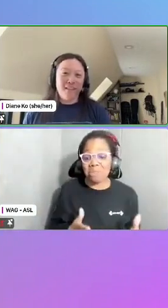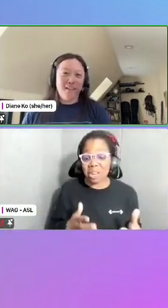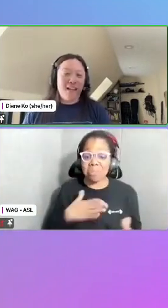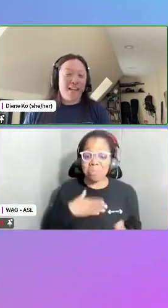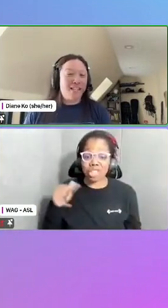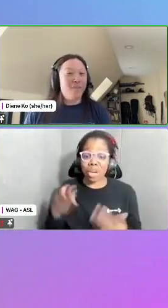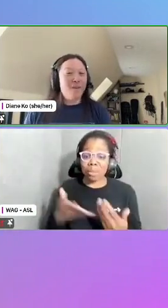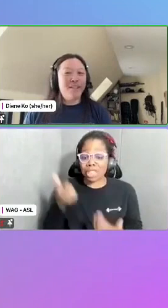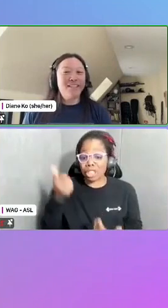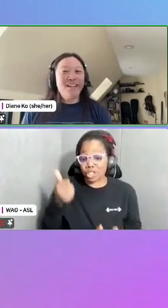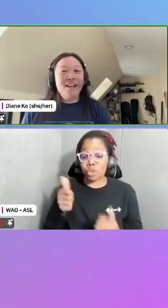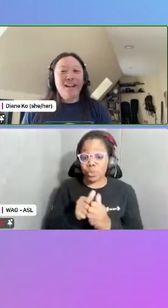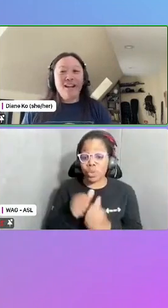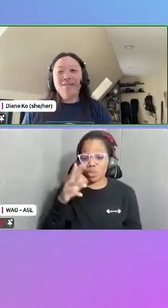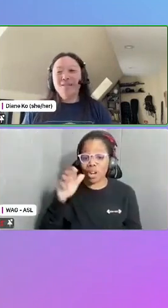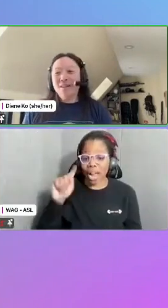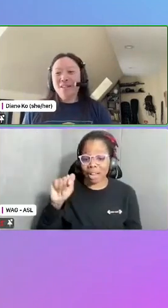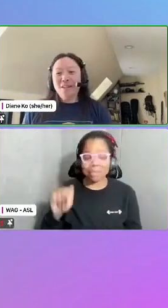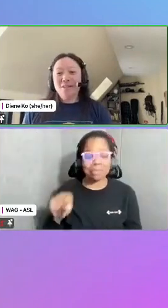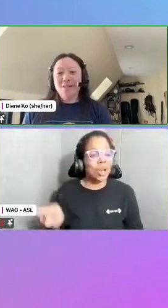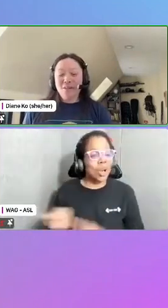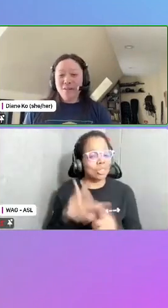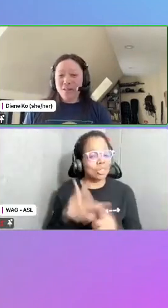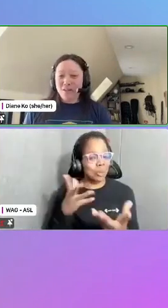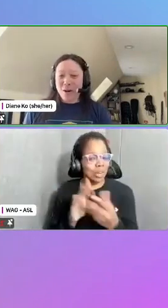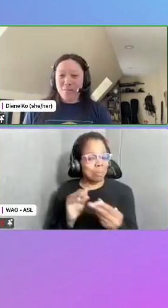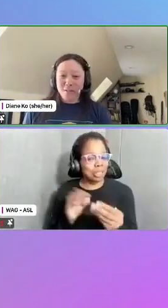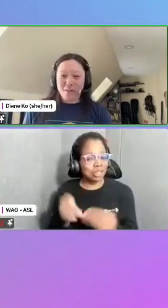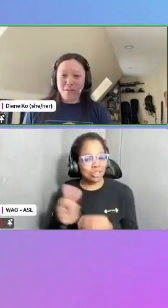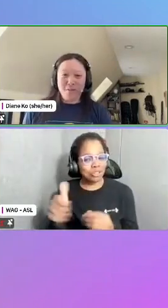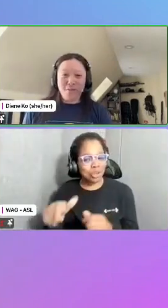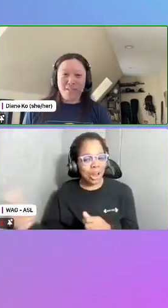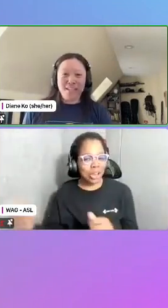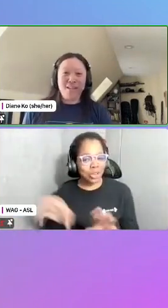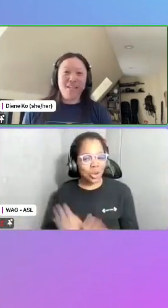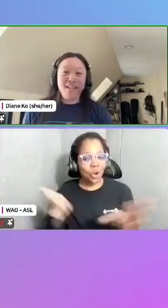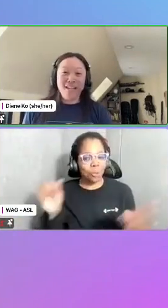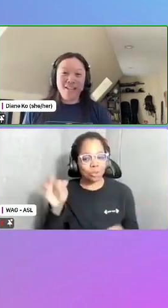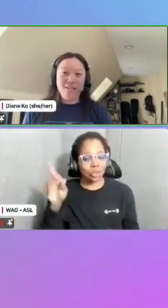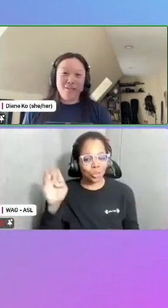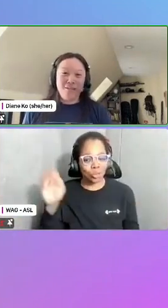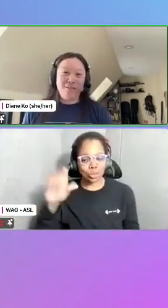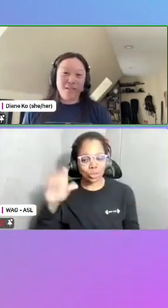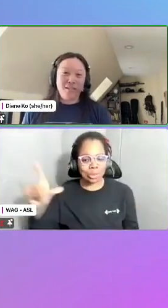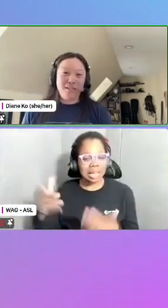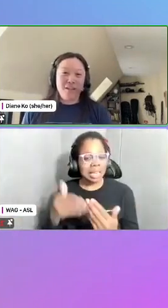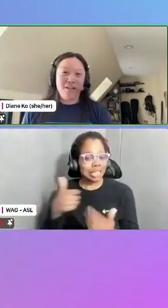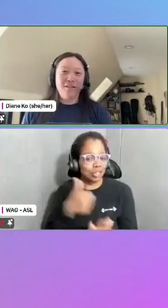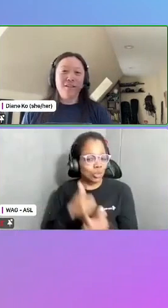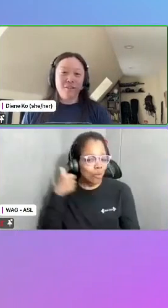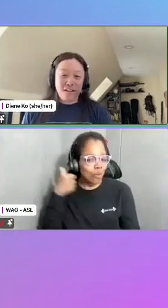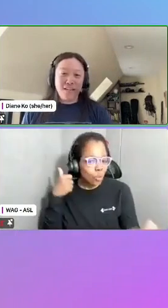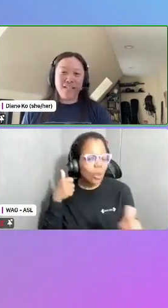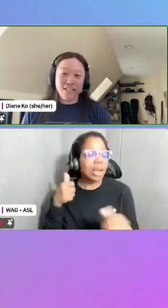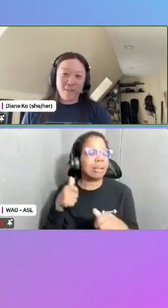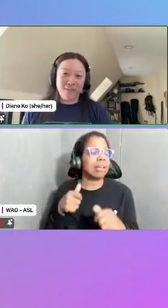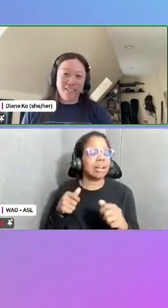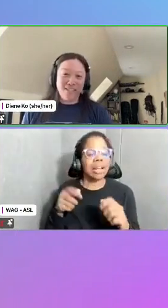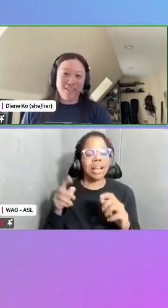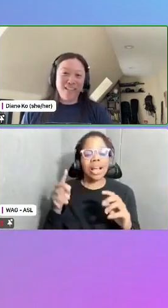the difficulties and niceties. Starting with the niceties, first, component usability. This can help